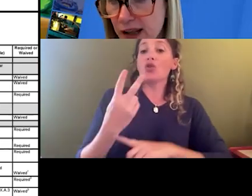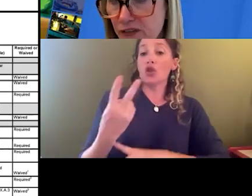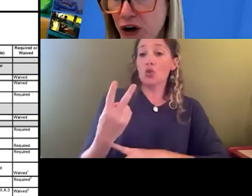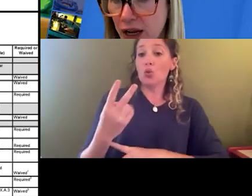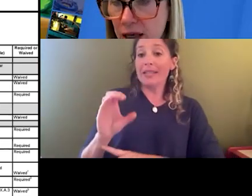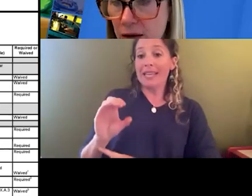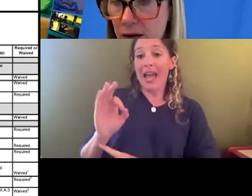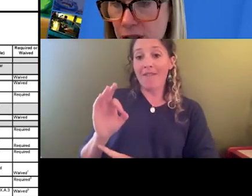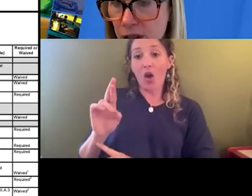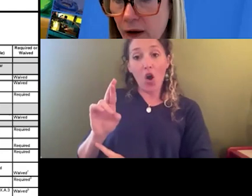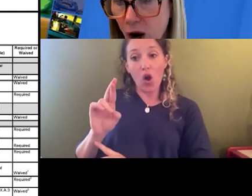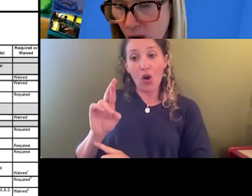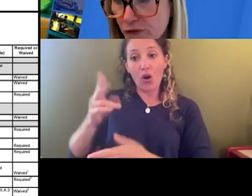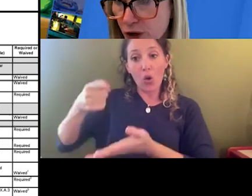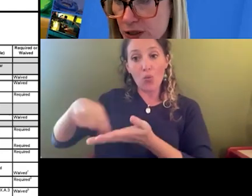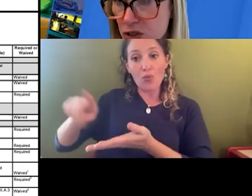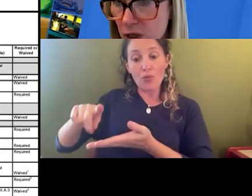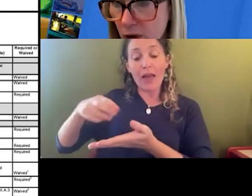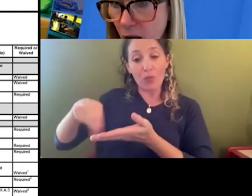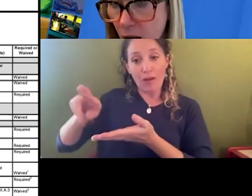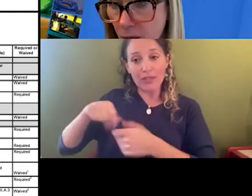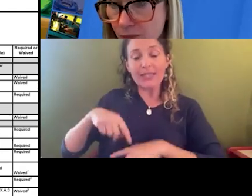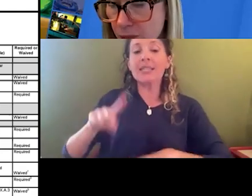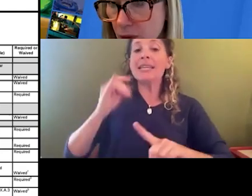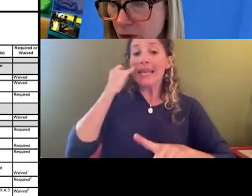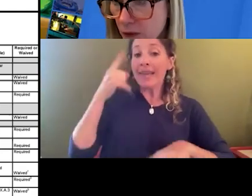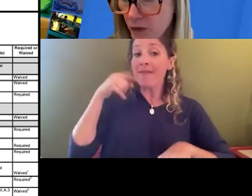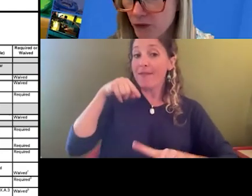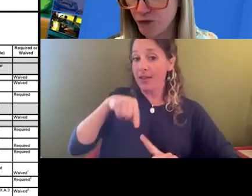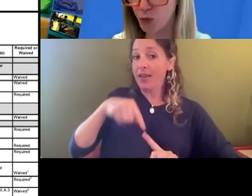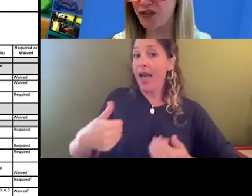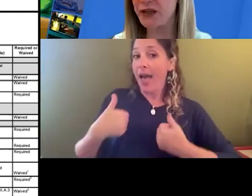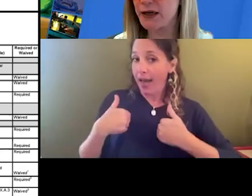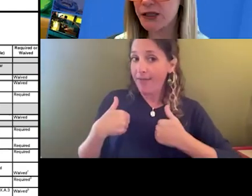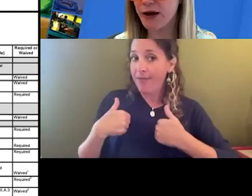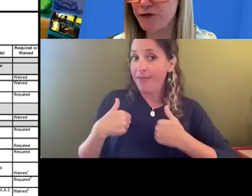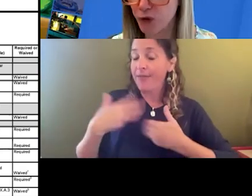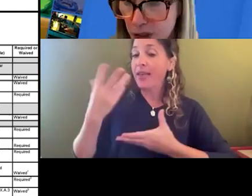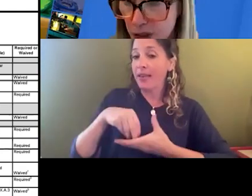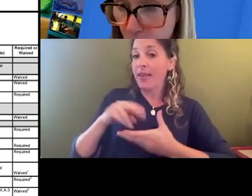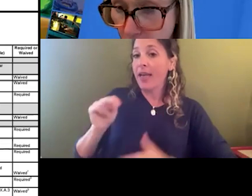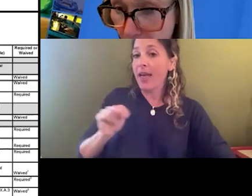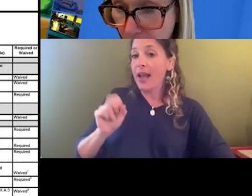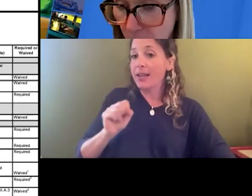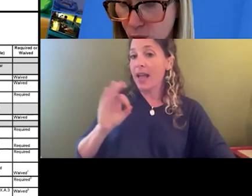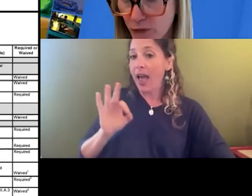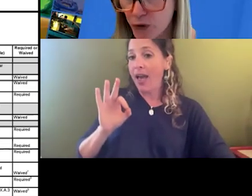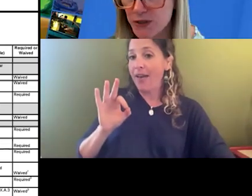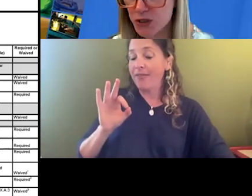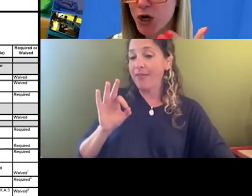If there is a reference within NSF, for example, a PAPP Guide reference,